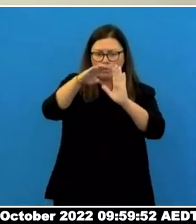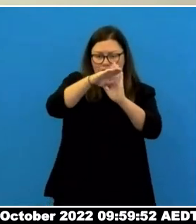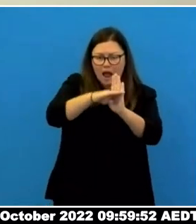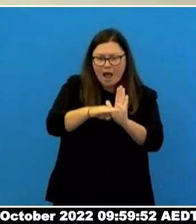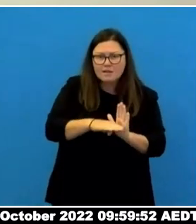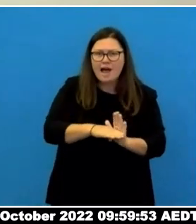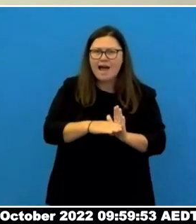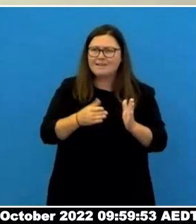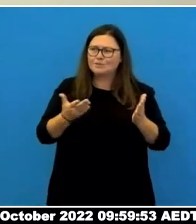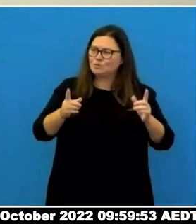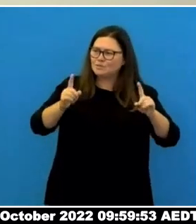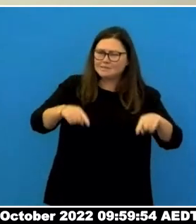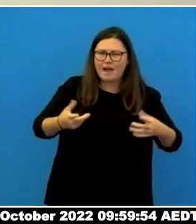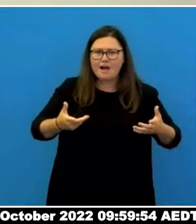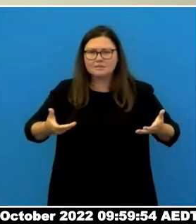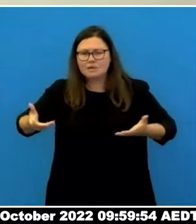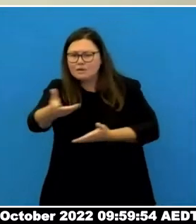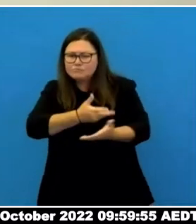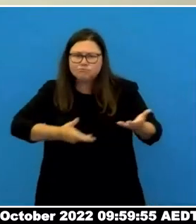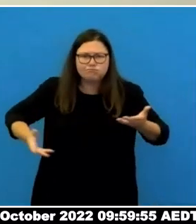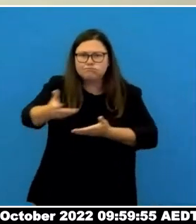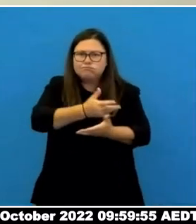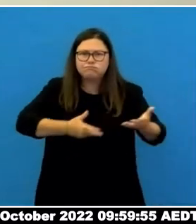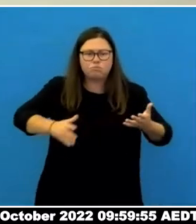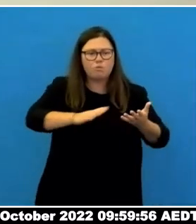about division and scope of a framework.